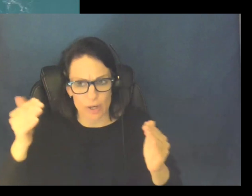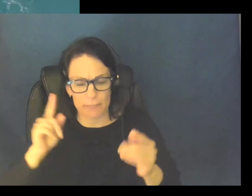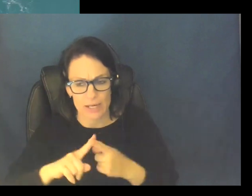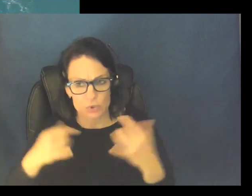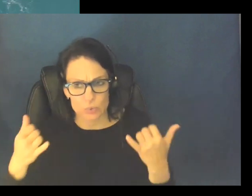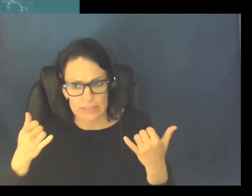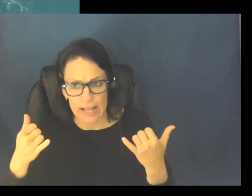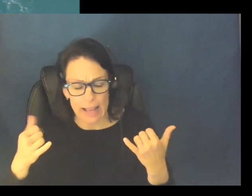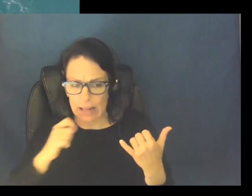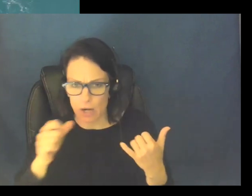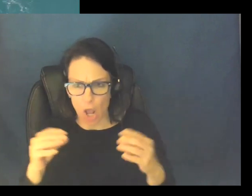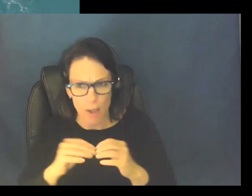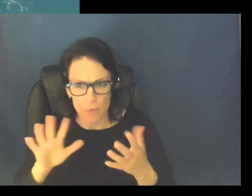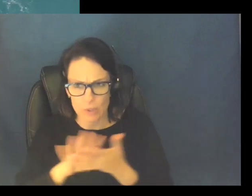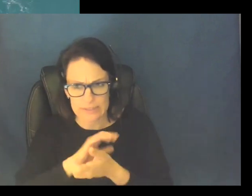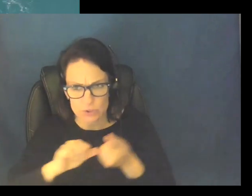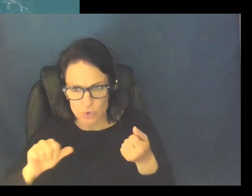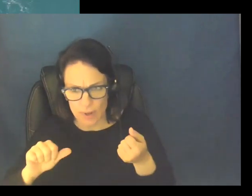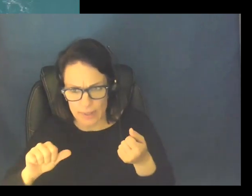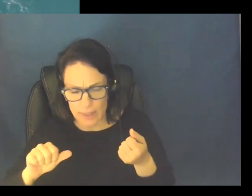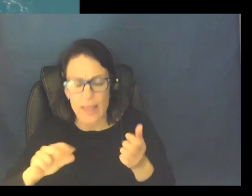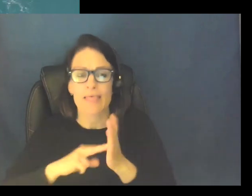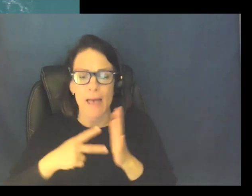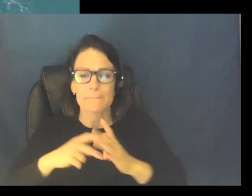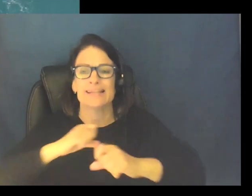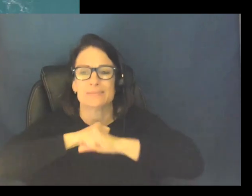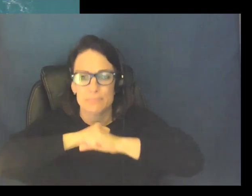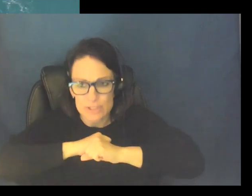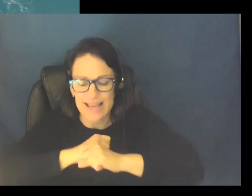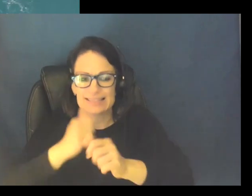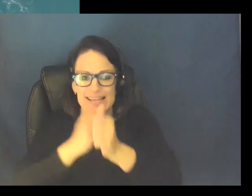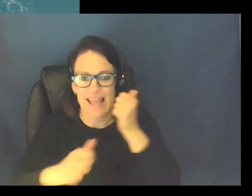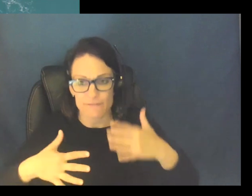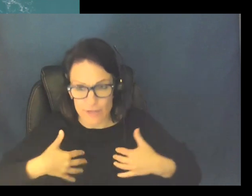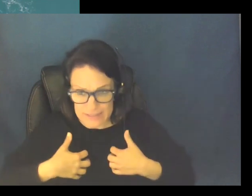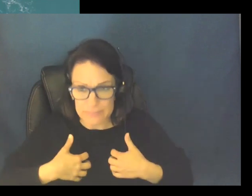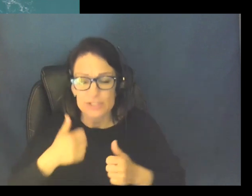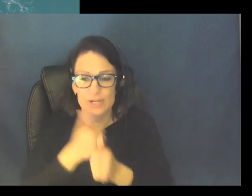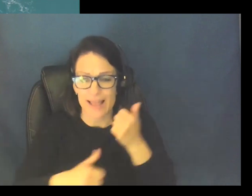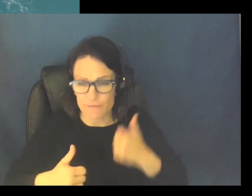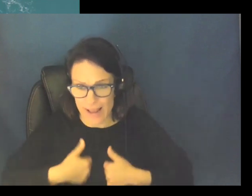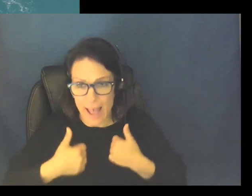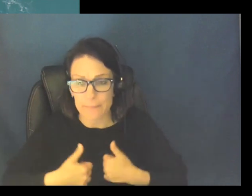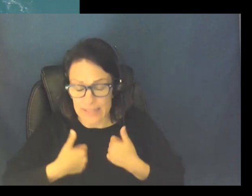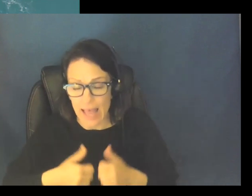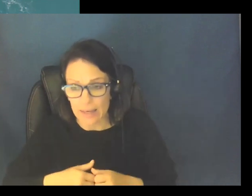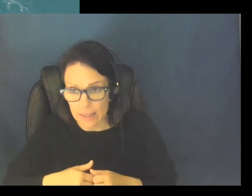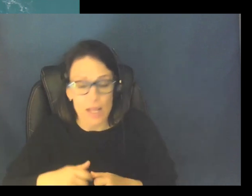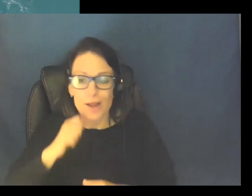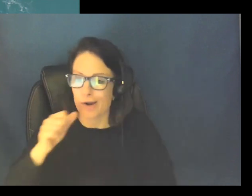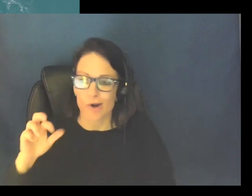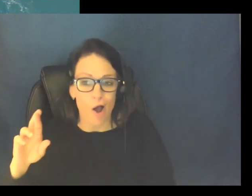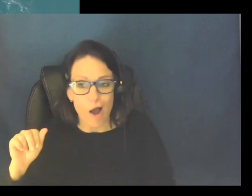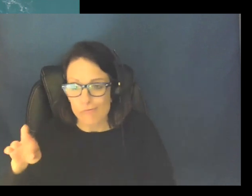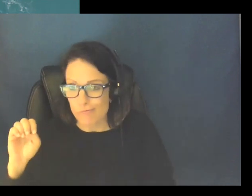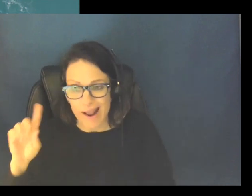: Thank you, Betty.